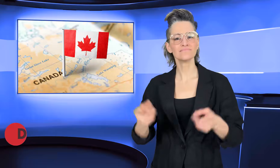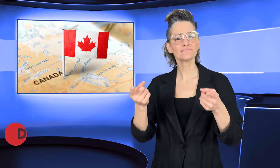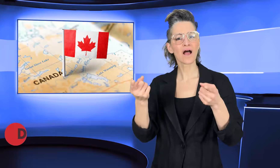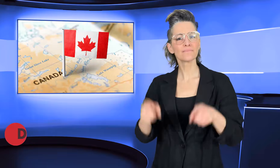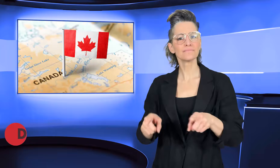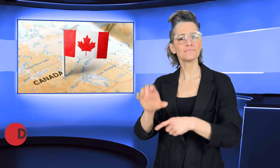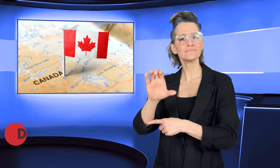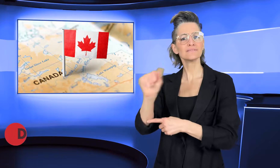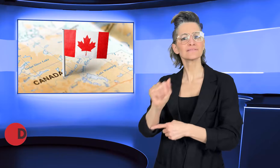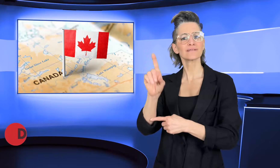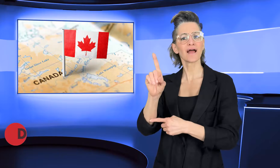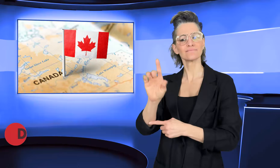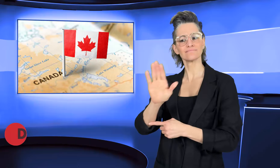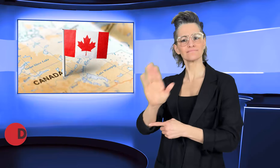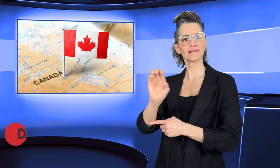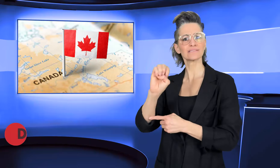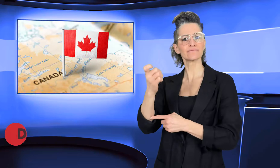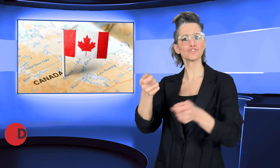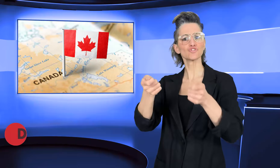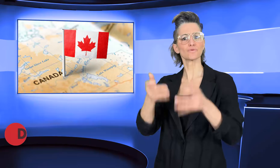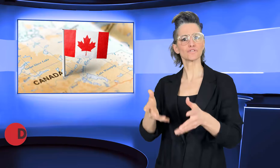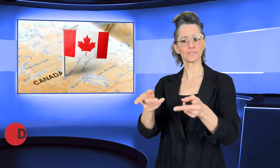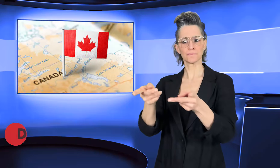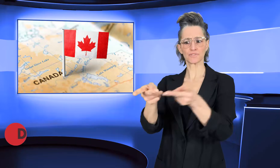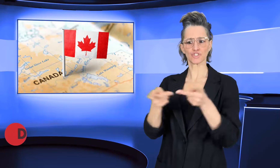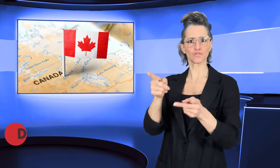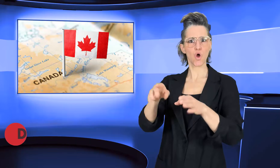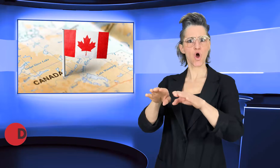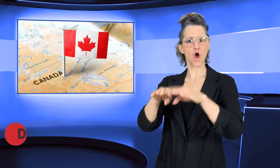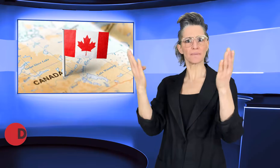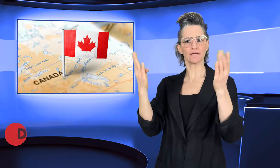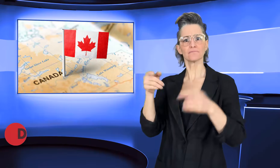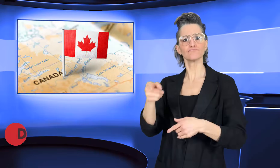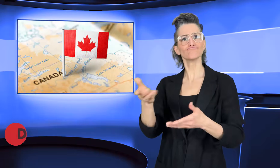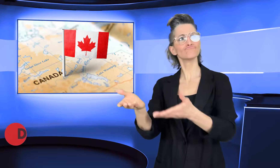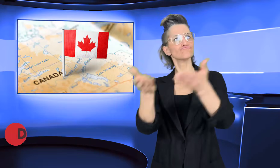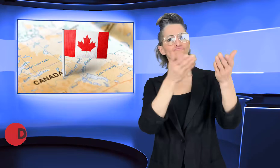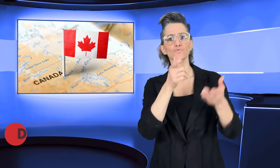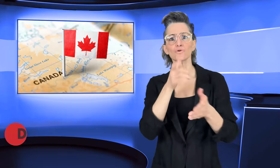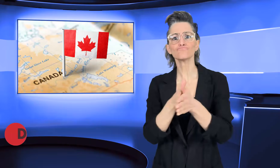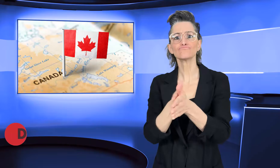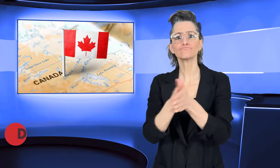What inspired you to apply for the Executive Director position